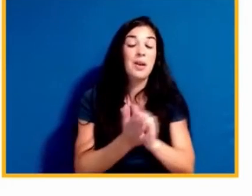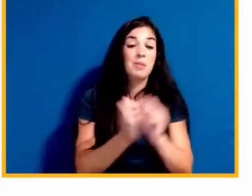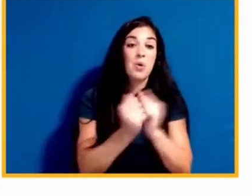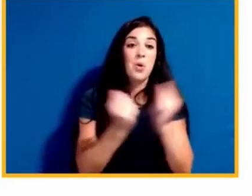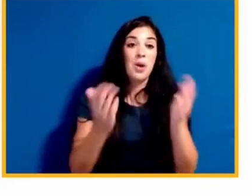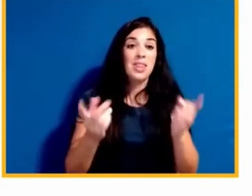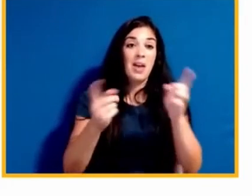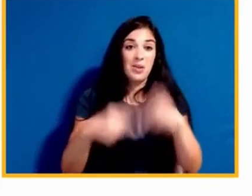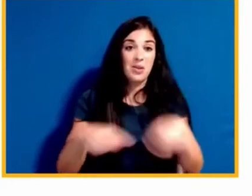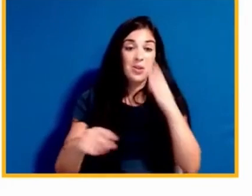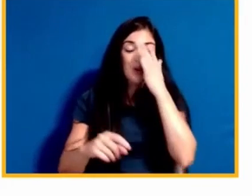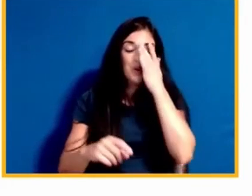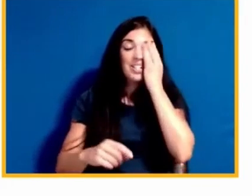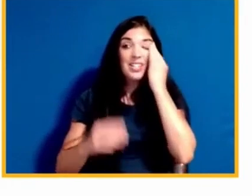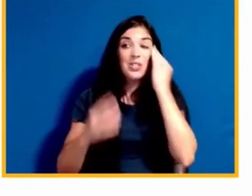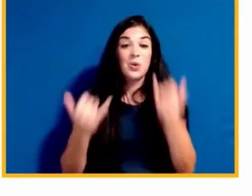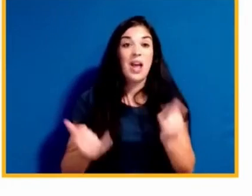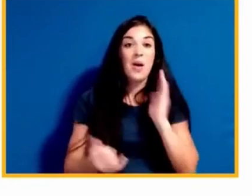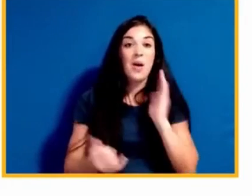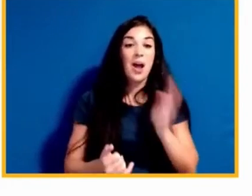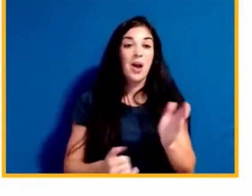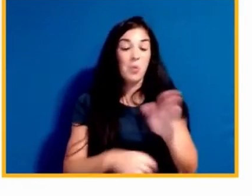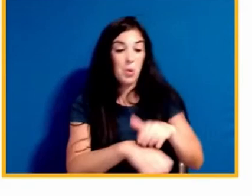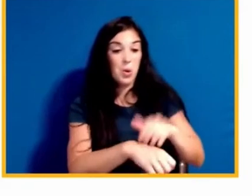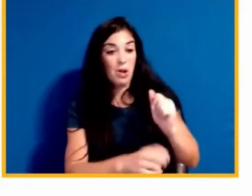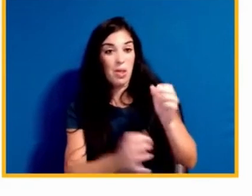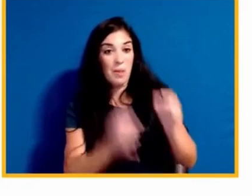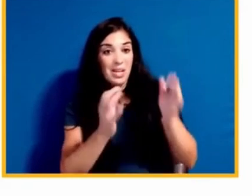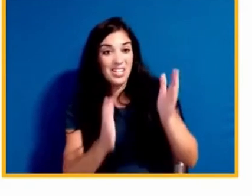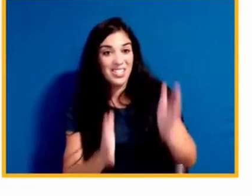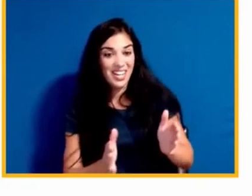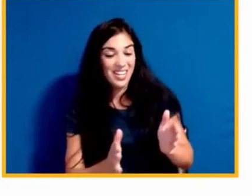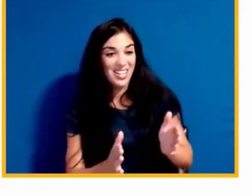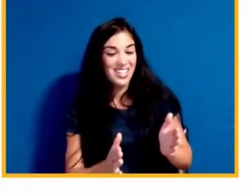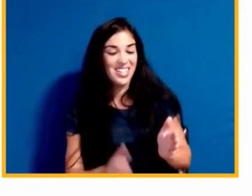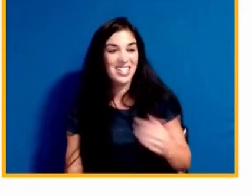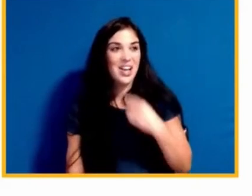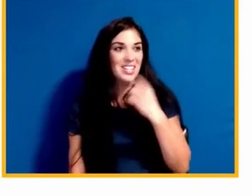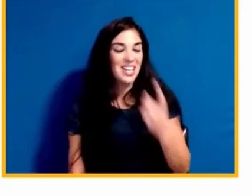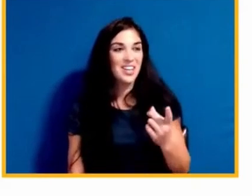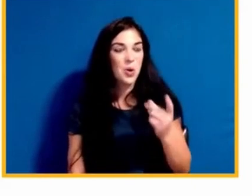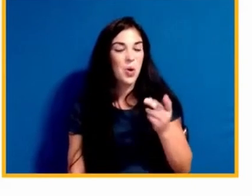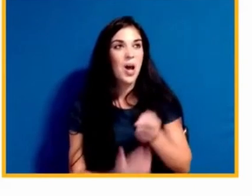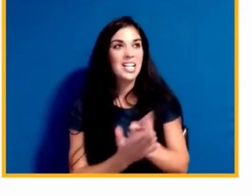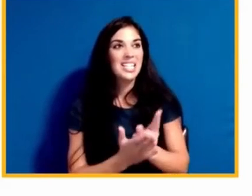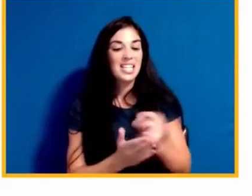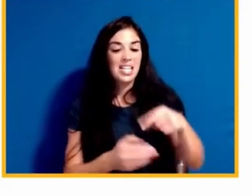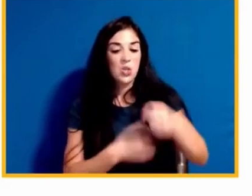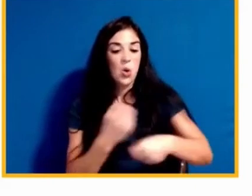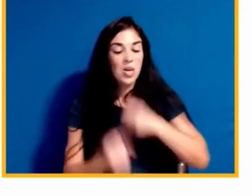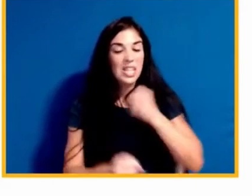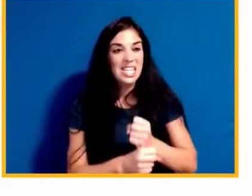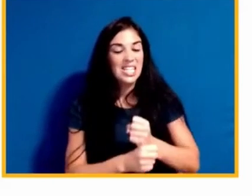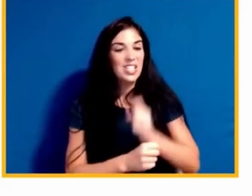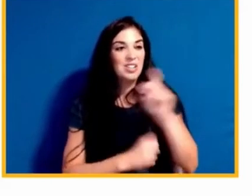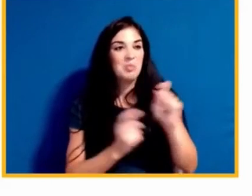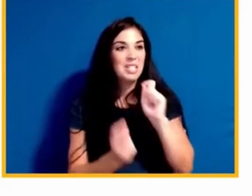And now I'd like to actually call up my judges in particular because I'll tell you, honestly, this year in particular it was a little bit